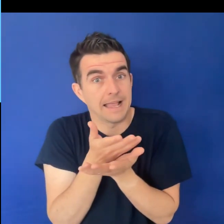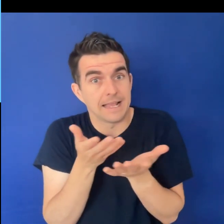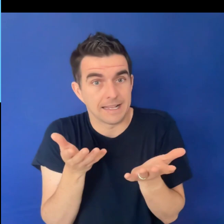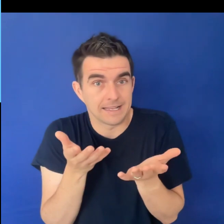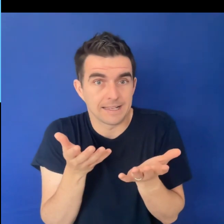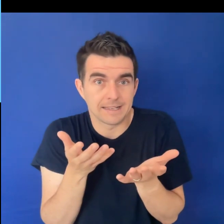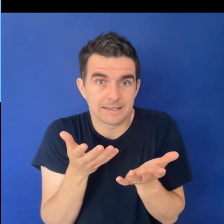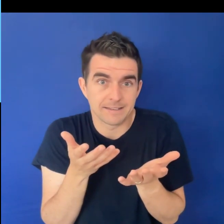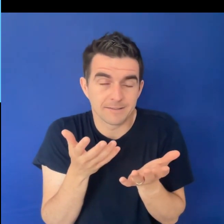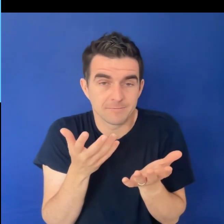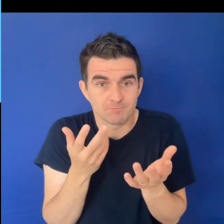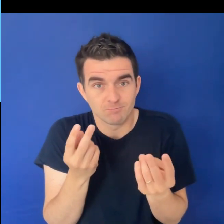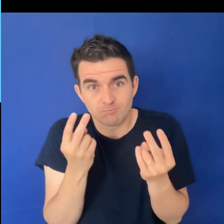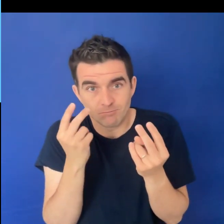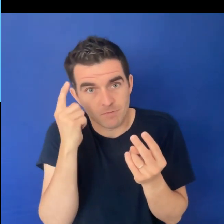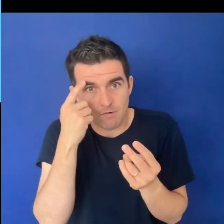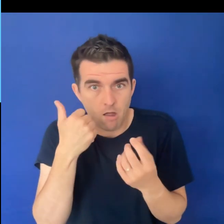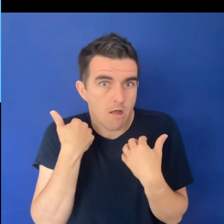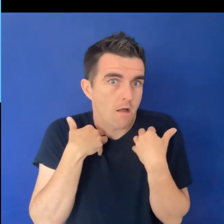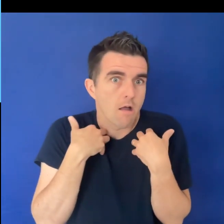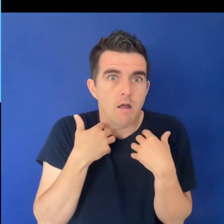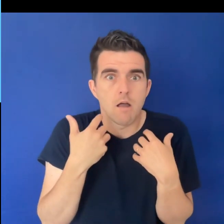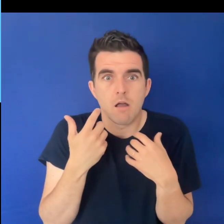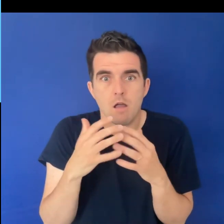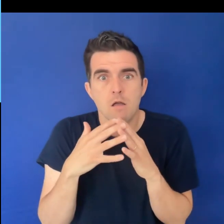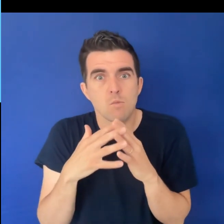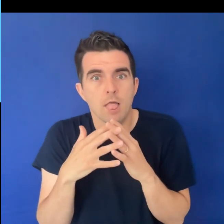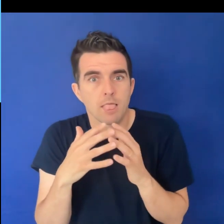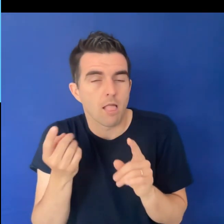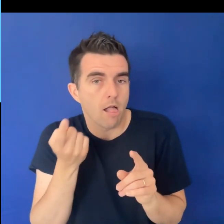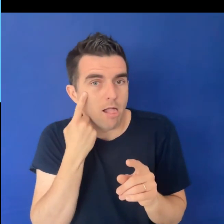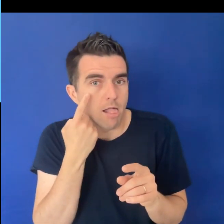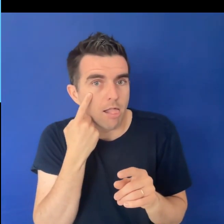gives you a sense of this really interesting game that I think is worth checking out.